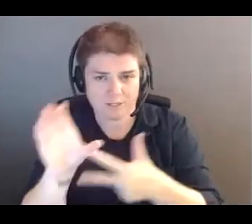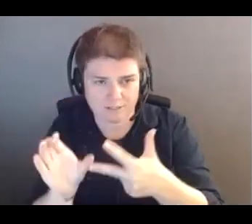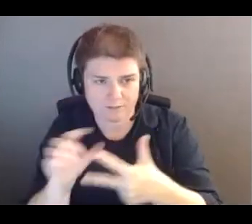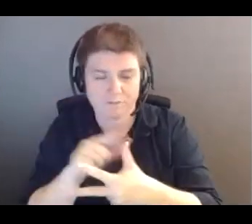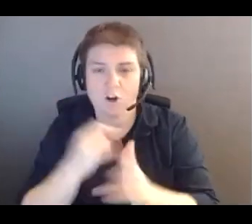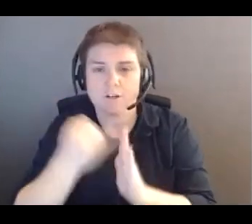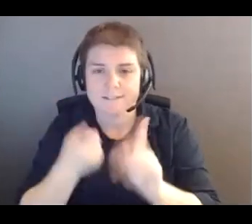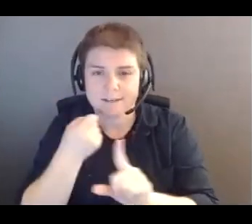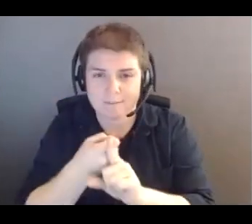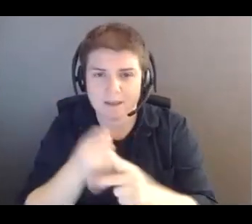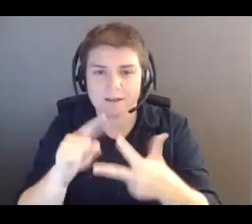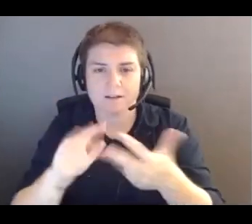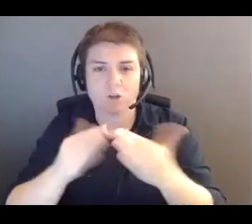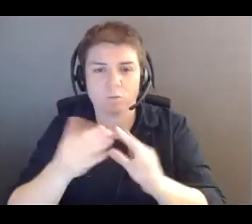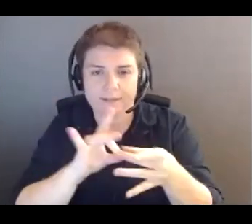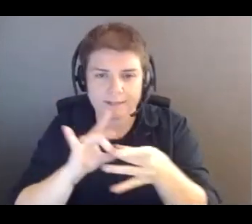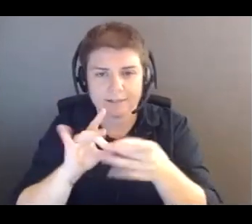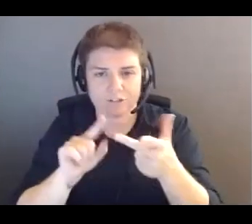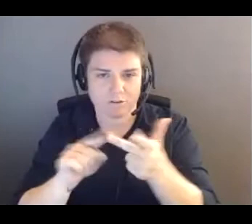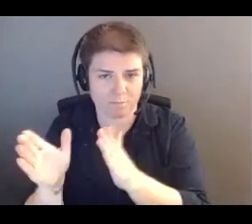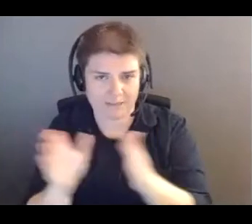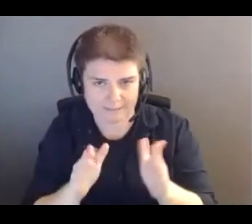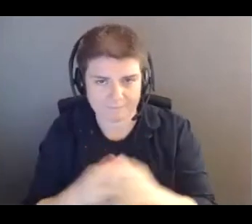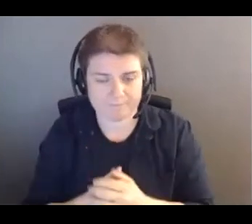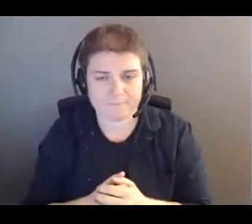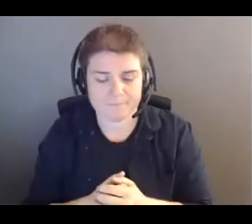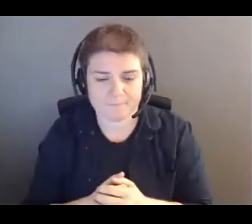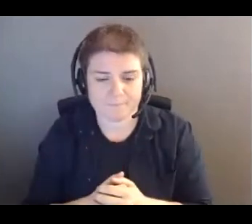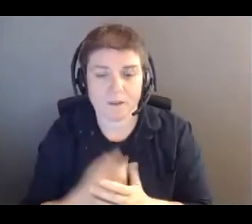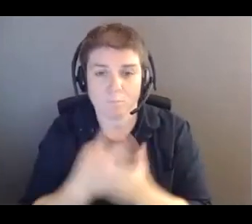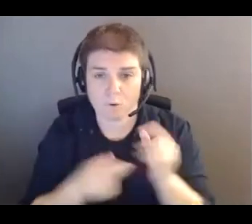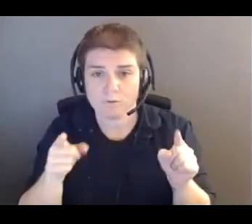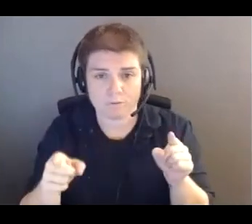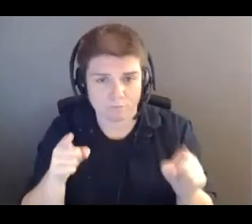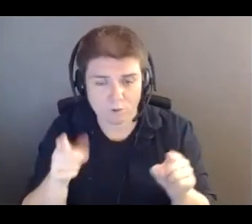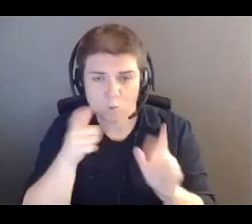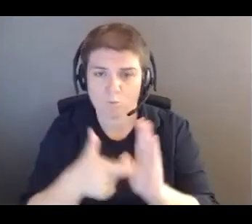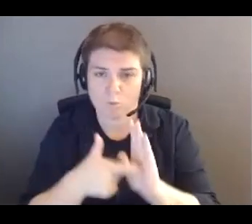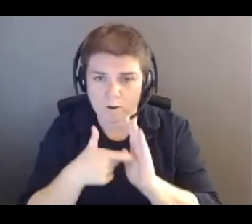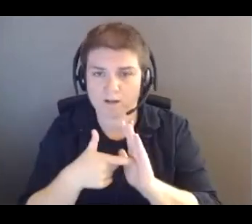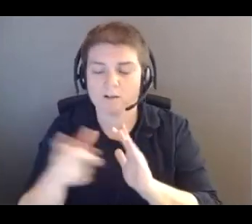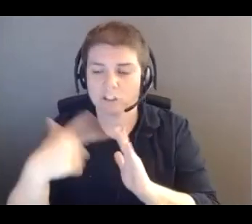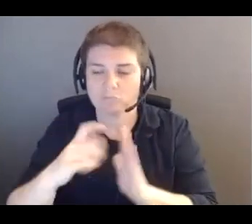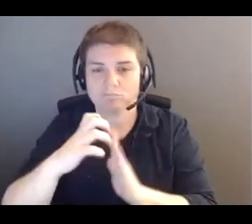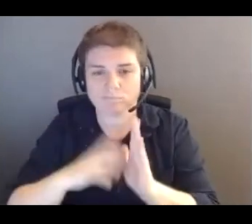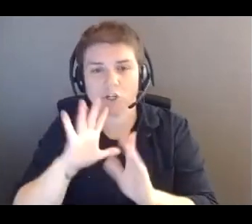community connection, and planning. Both streams will require you to talk about these three criteria,